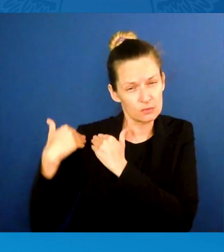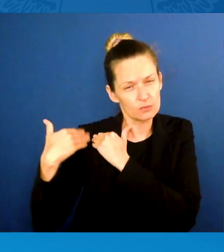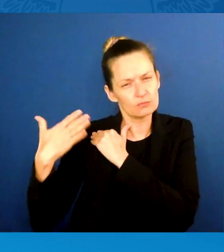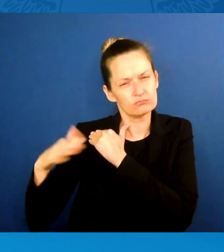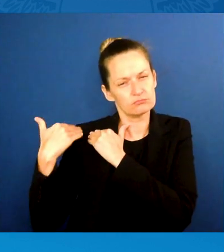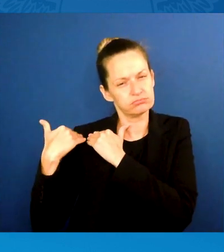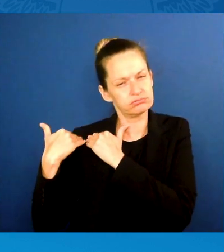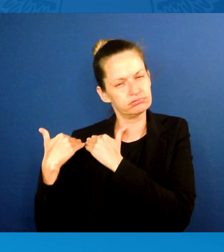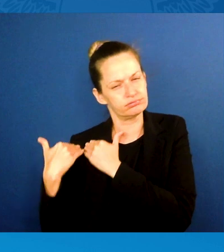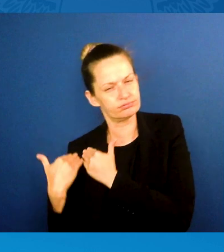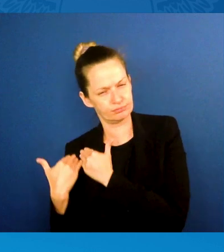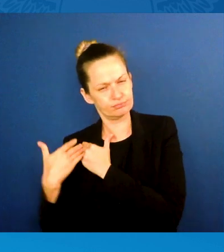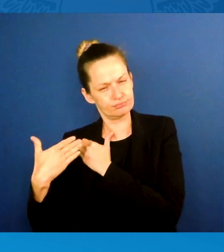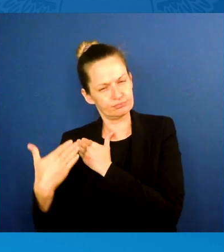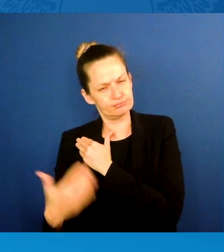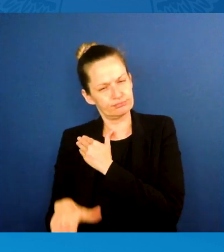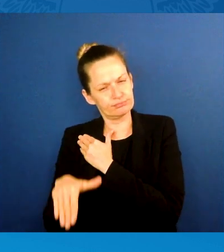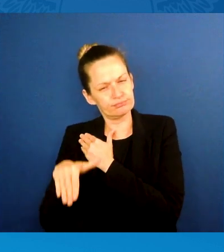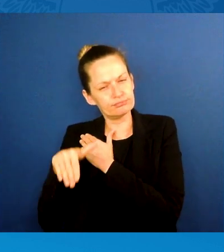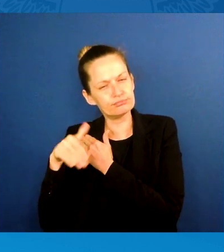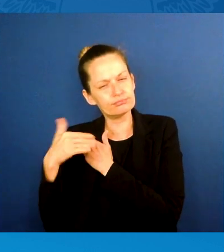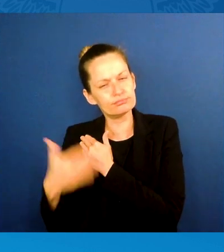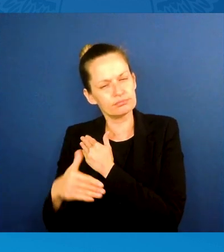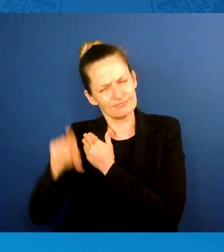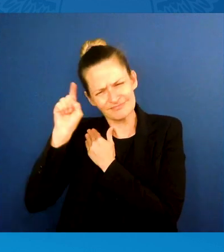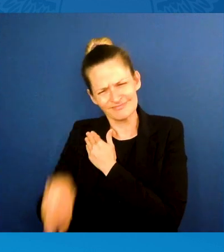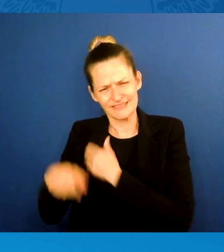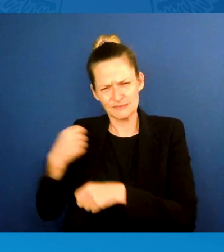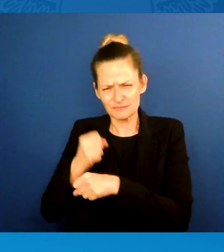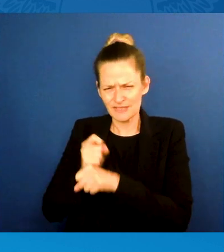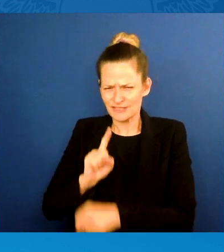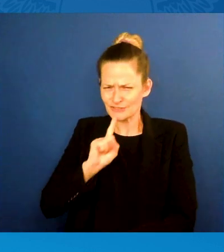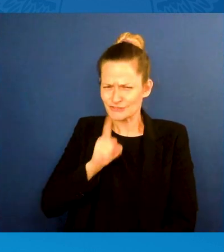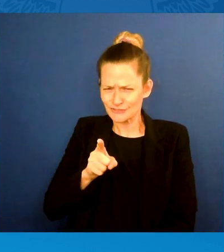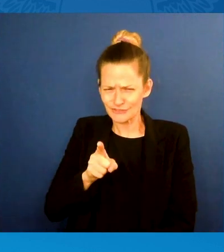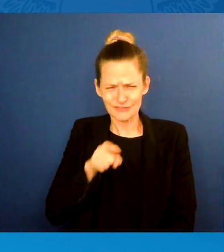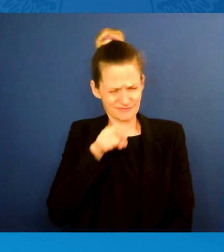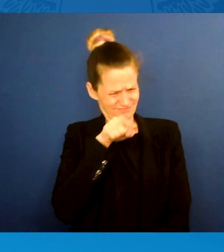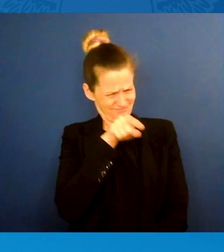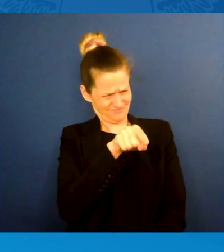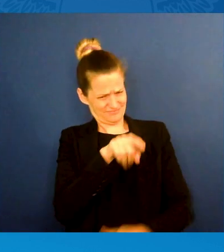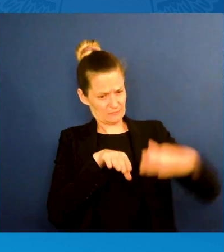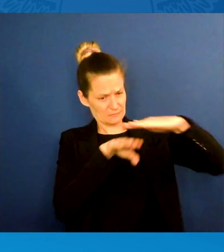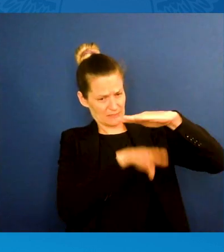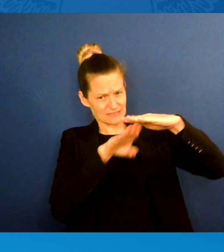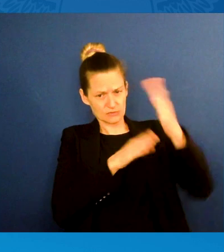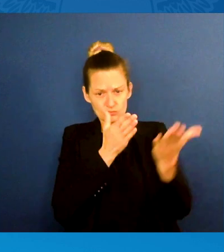some of our most fundamental rights and freedoms. It is the responsibility to enforce civil rights protections.